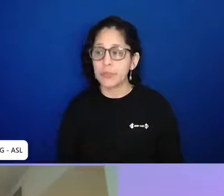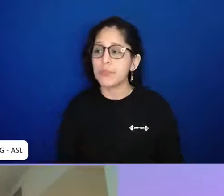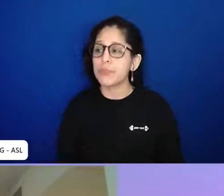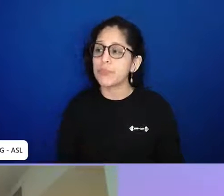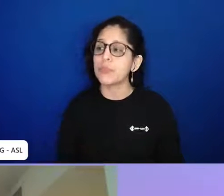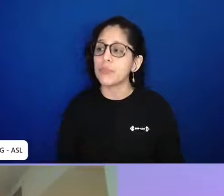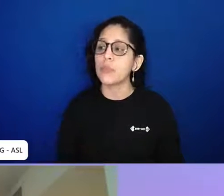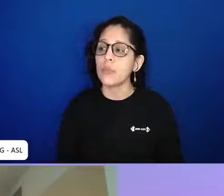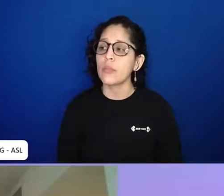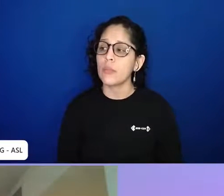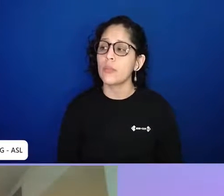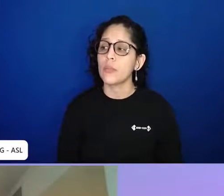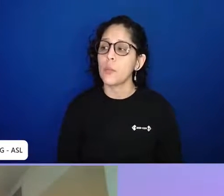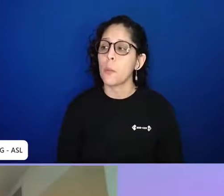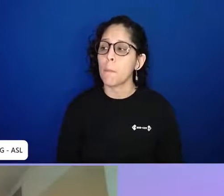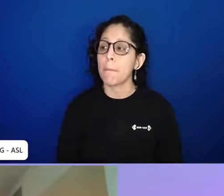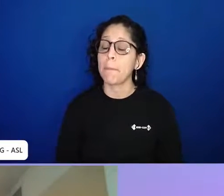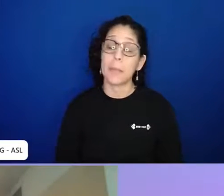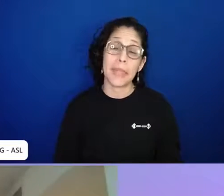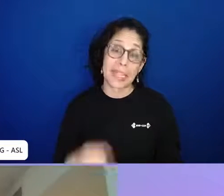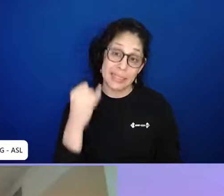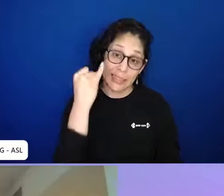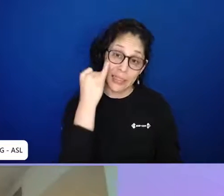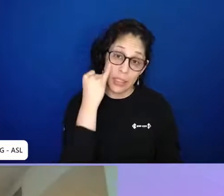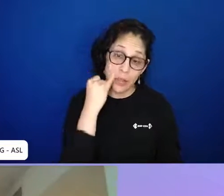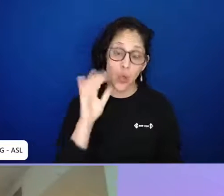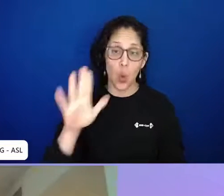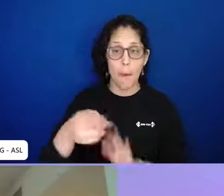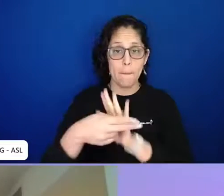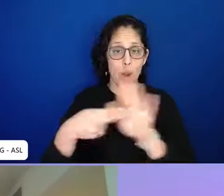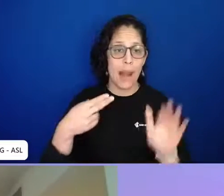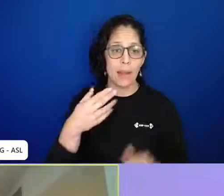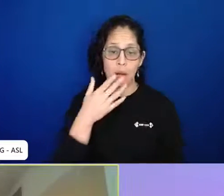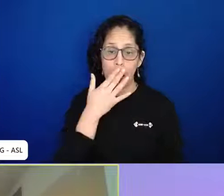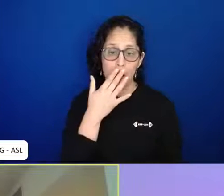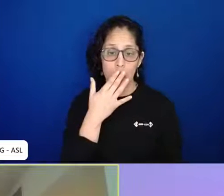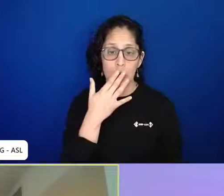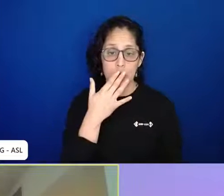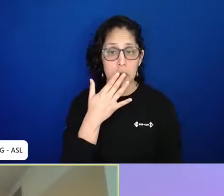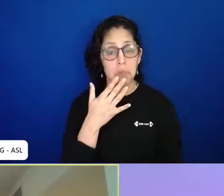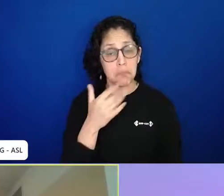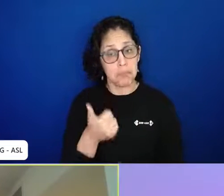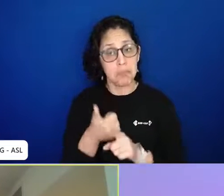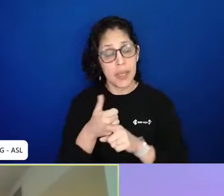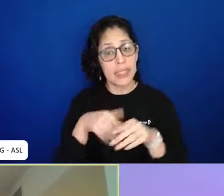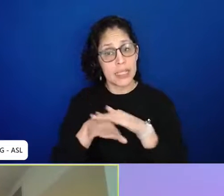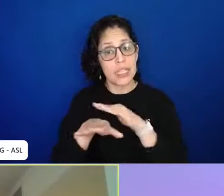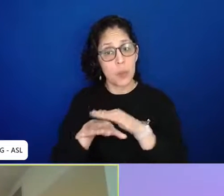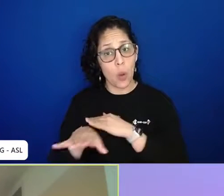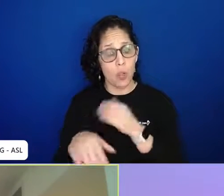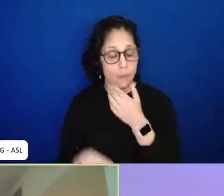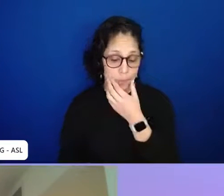I'll use just a very simple example, this is totally made up just to target those points. So let's hypothetically